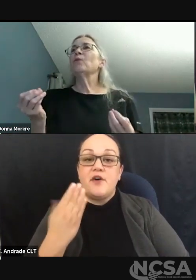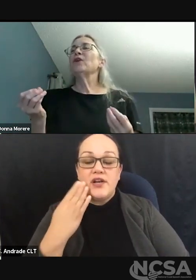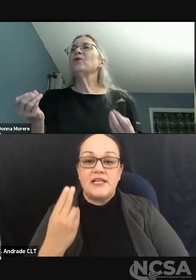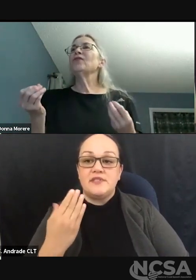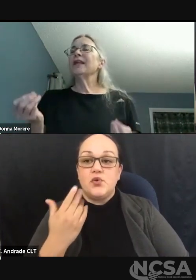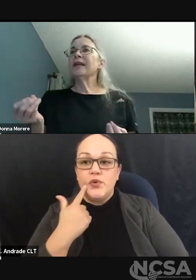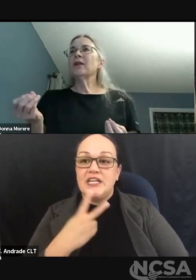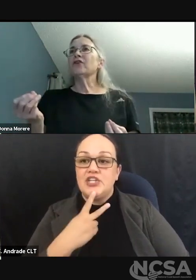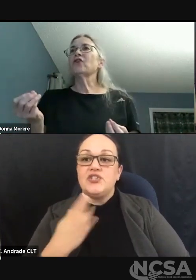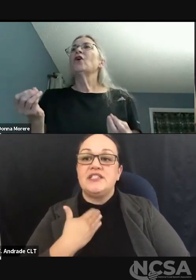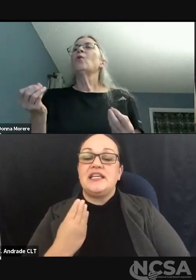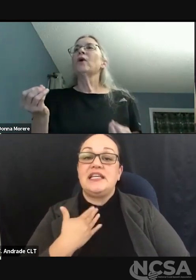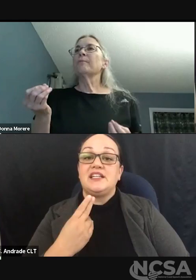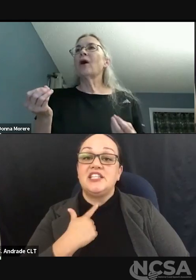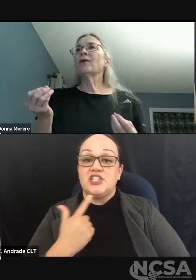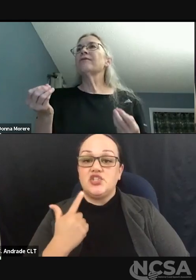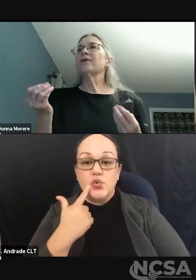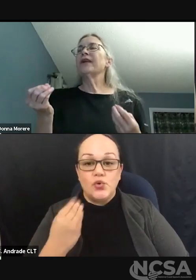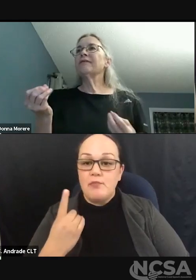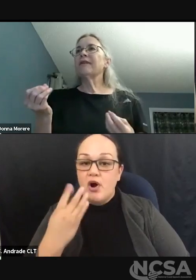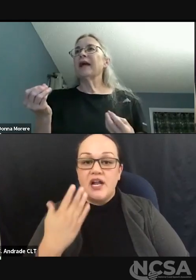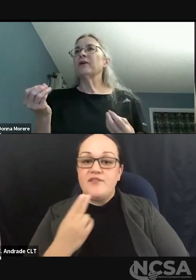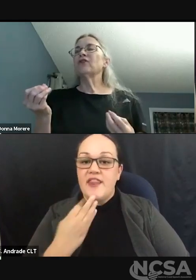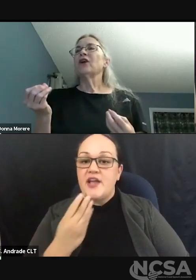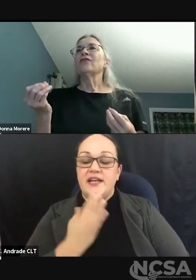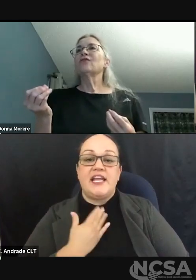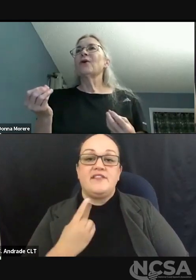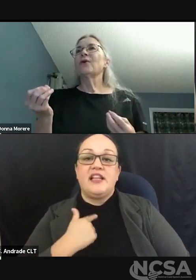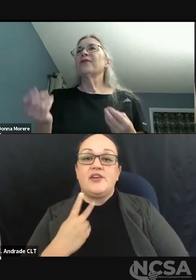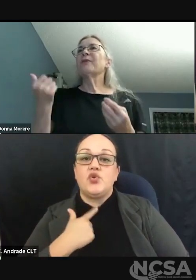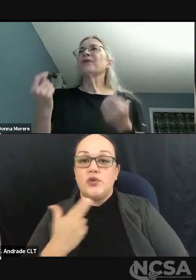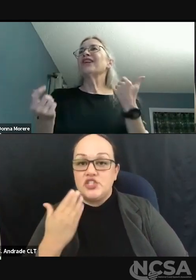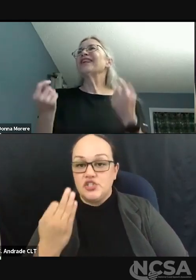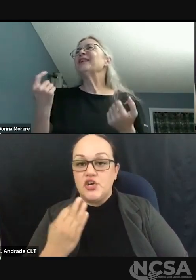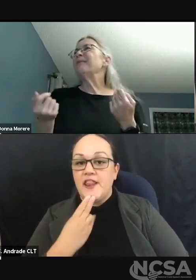we use in English weren't part of their native language, so they were deleted